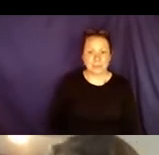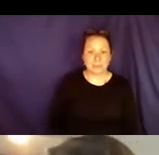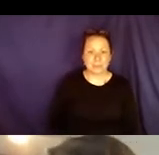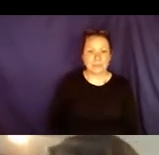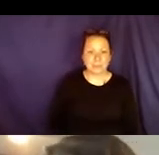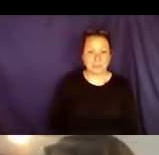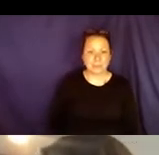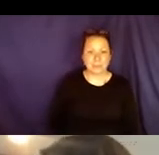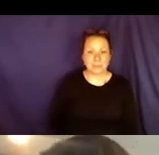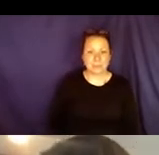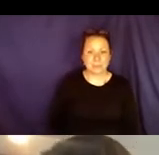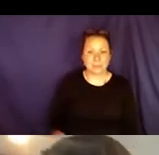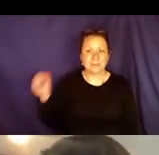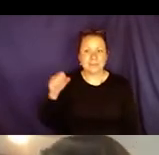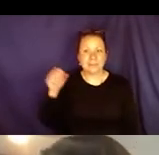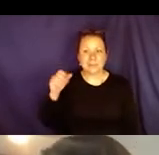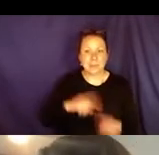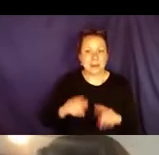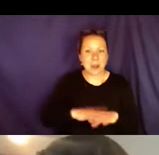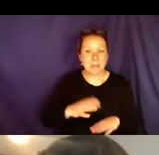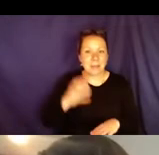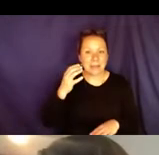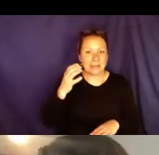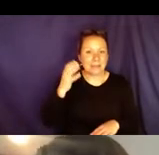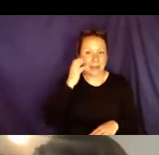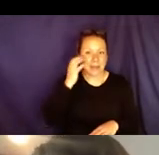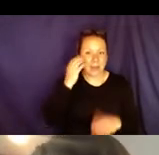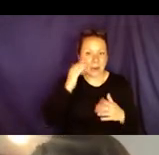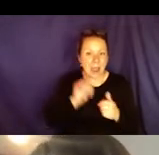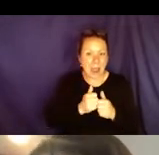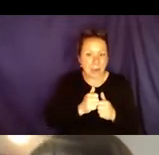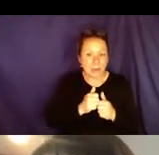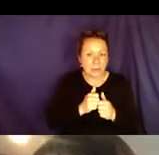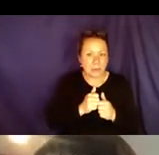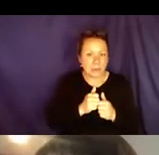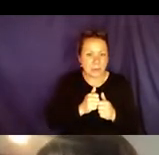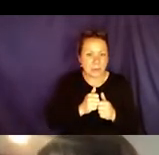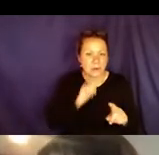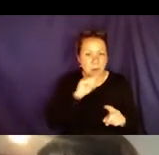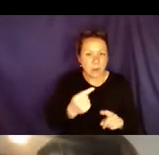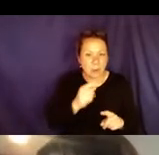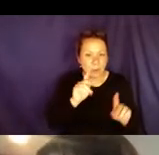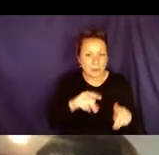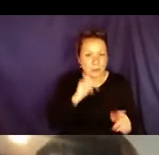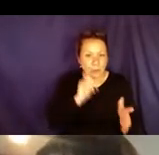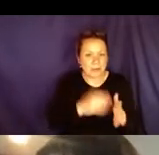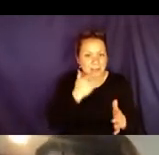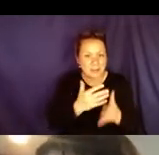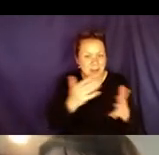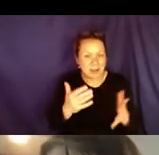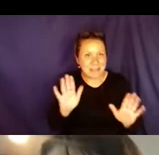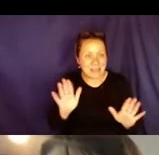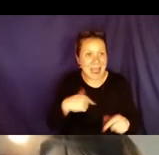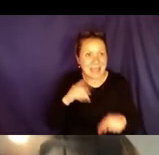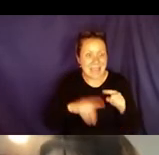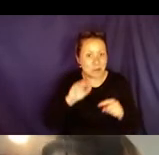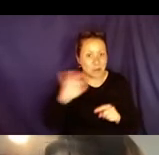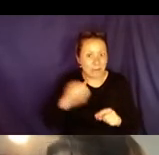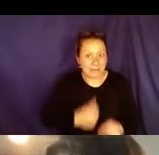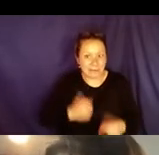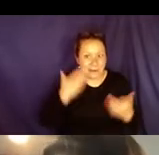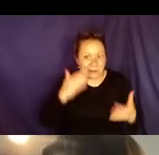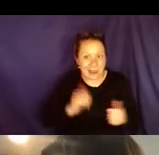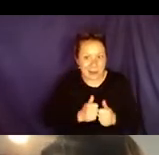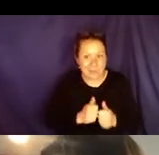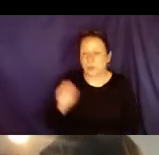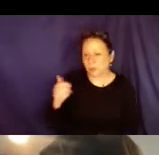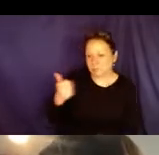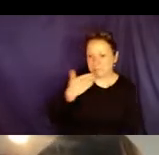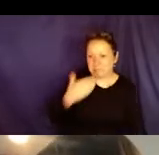board already.